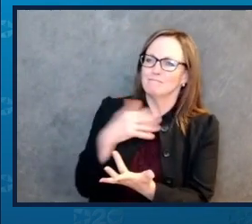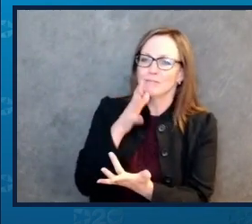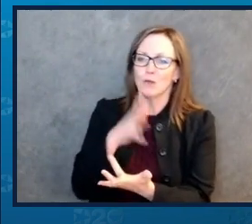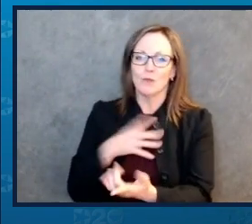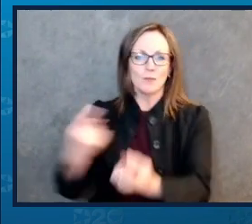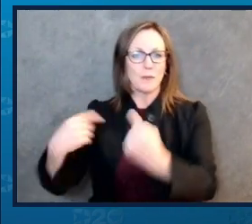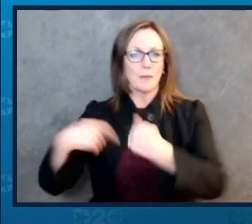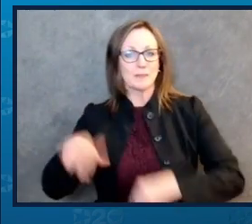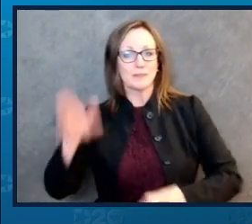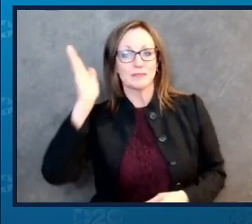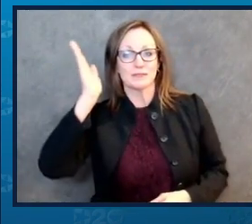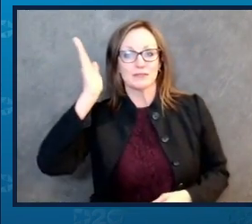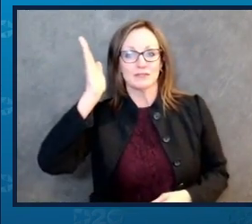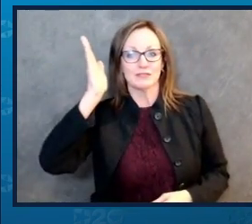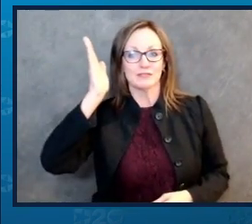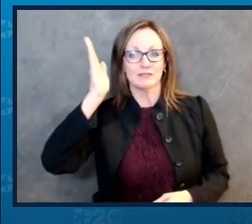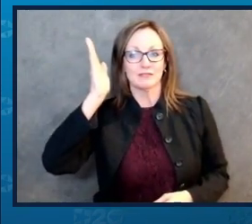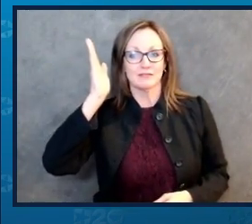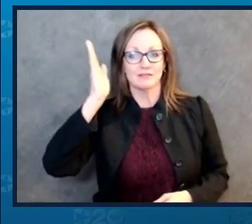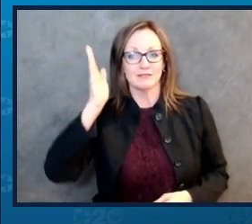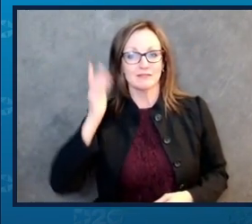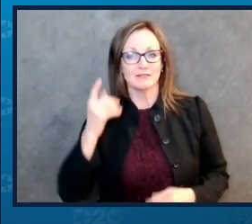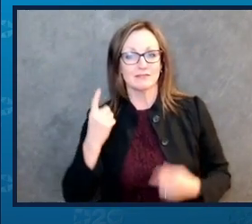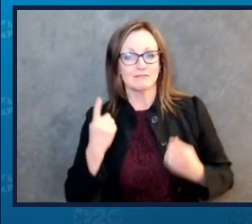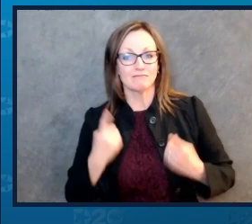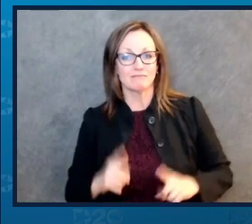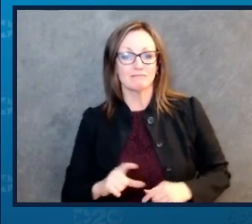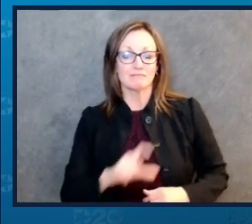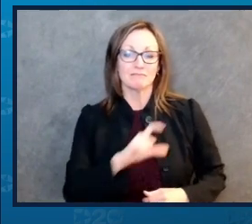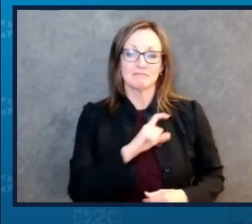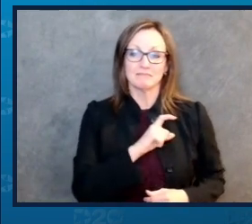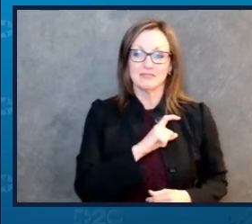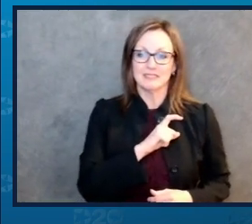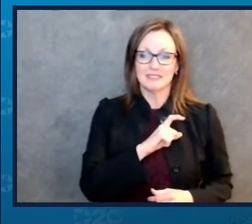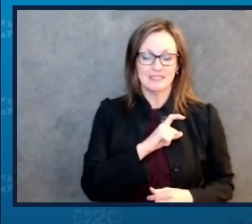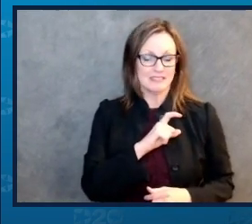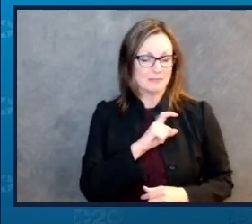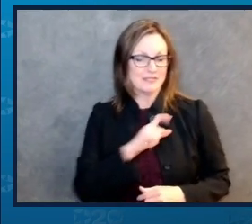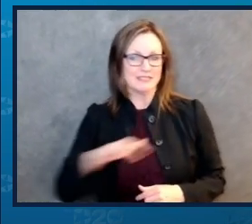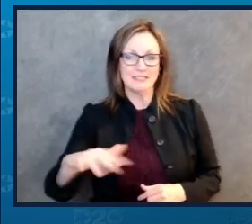RESPONSE CAN PREVENT WHAT HAPPENED TO ME FROM HAPPENING TO SOMEONE ELSE.